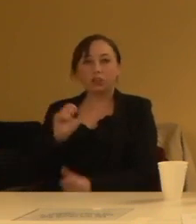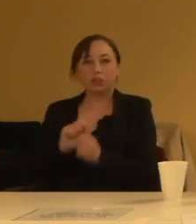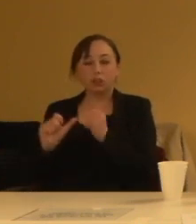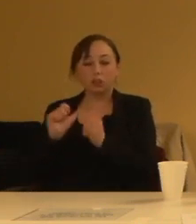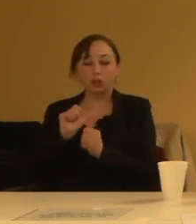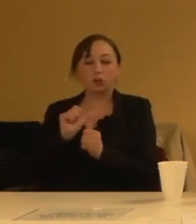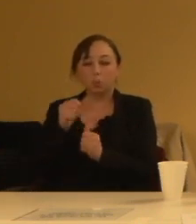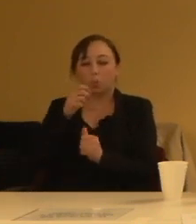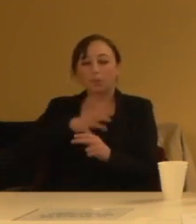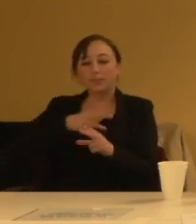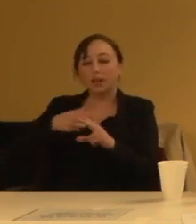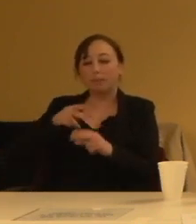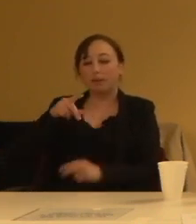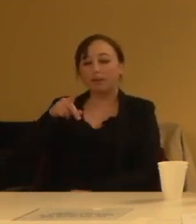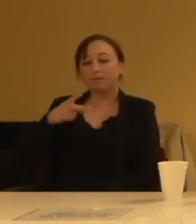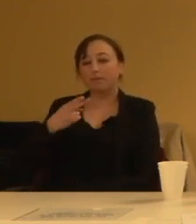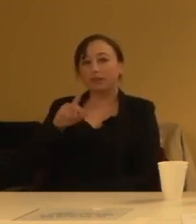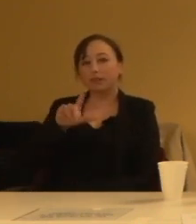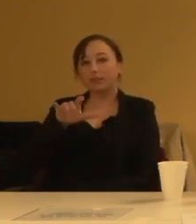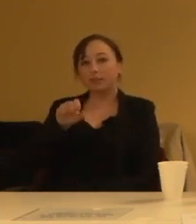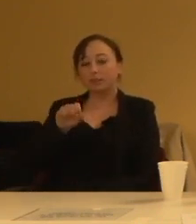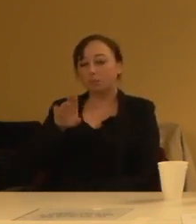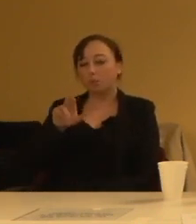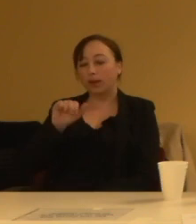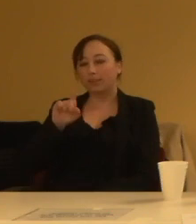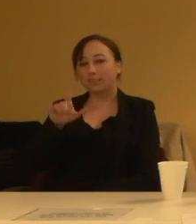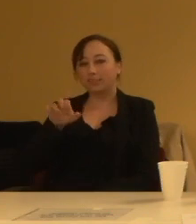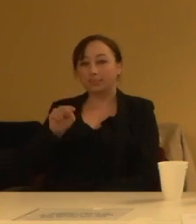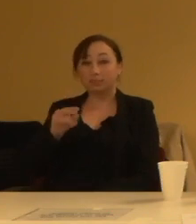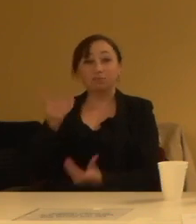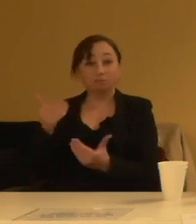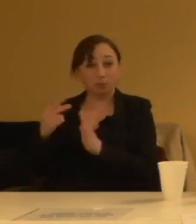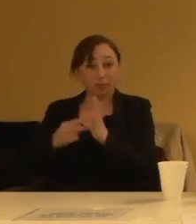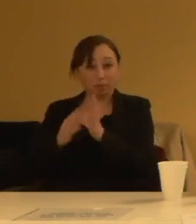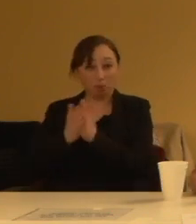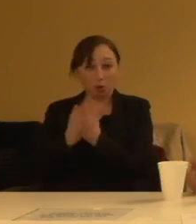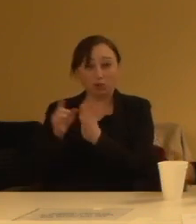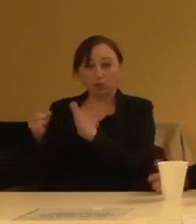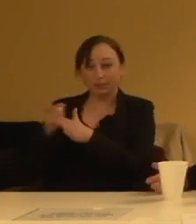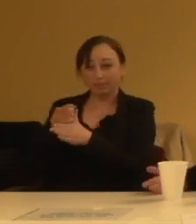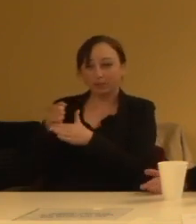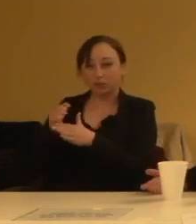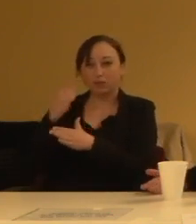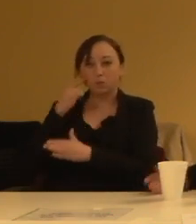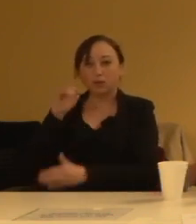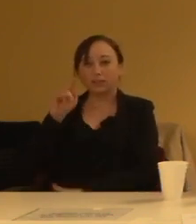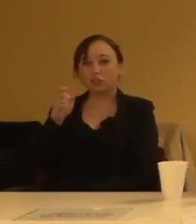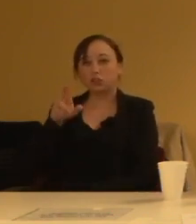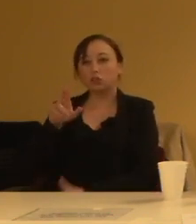Read her book, she's just getting published on Amazon, but she's a specialist in intercultural conflict and communication.